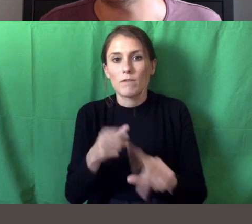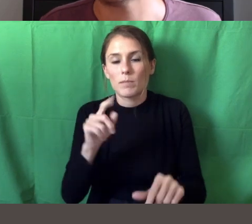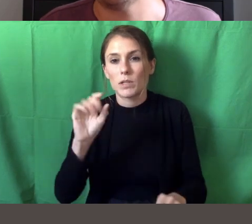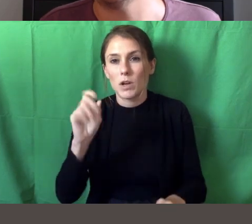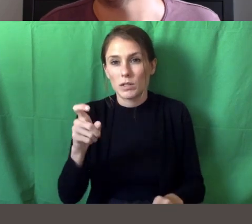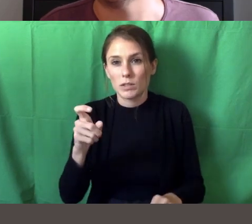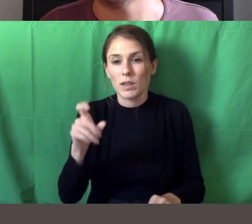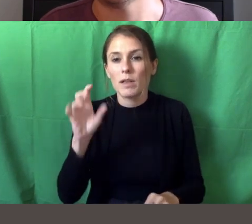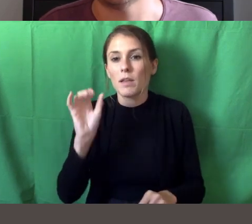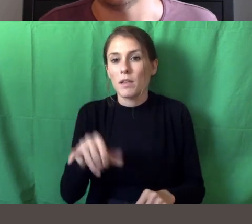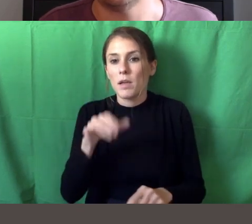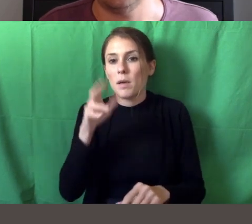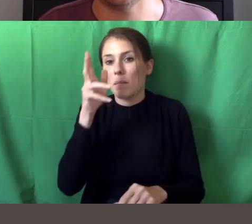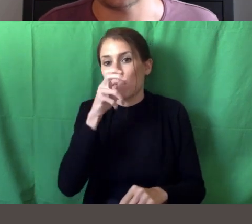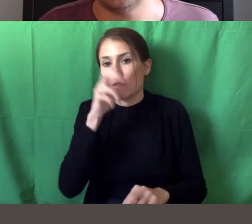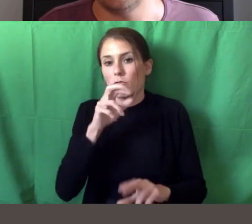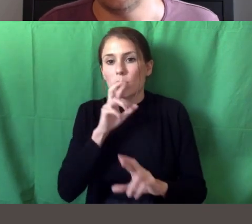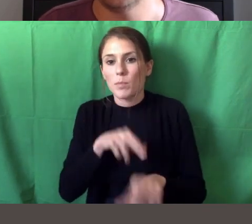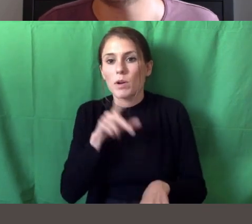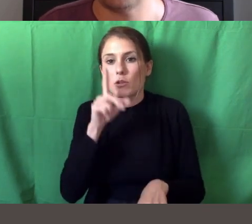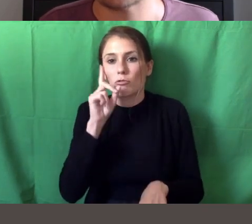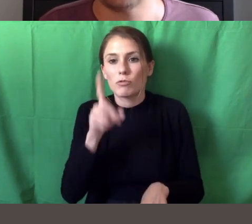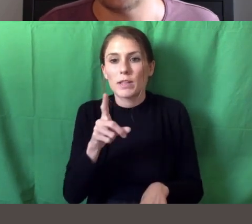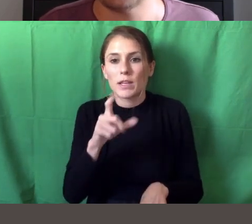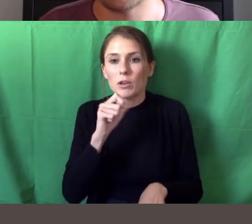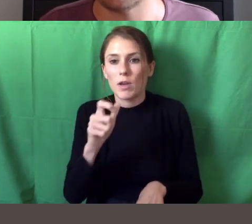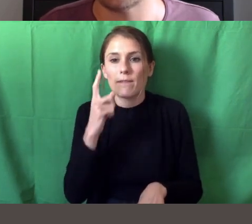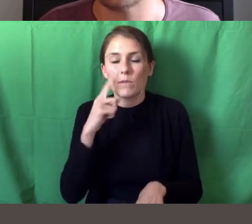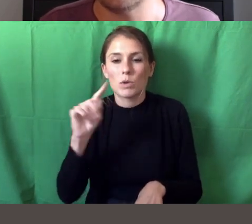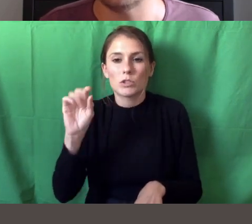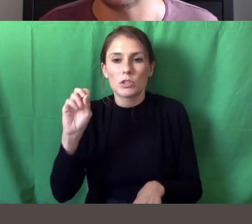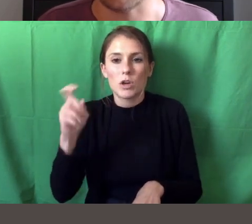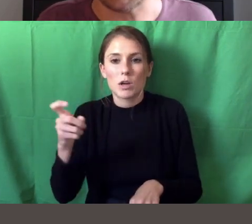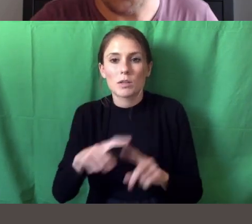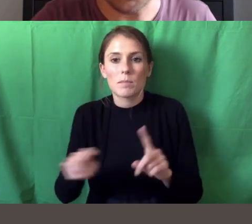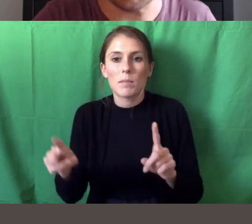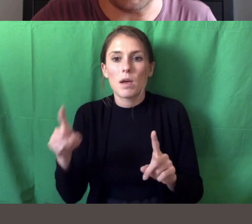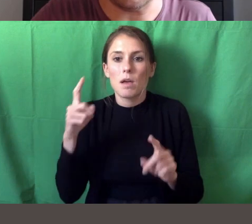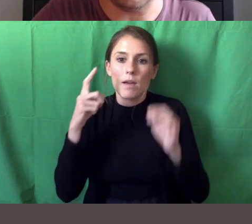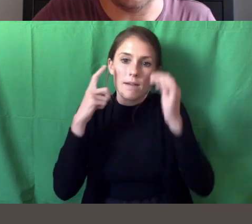Bernát noticed a pattern in the bug reports for tox. Actually, those bug reports were